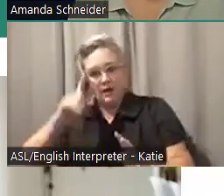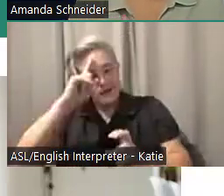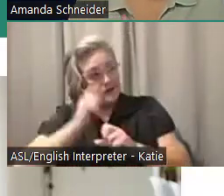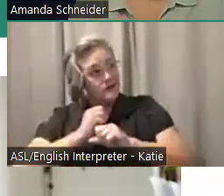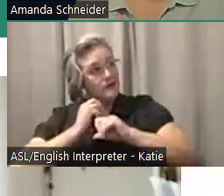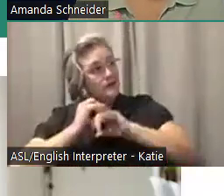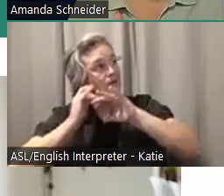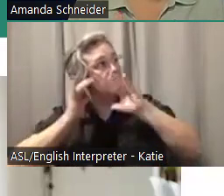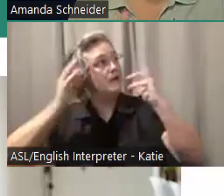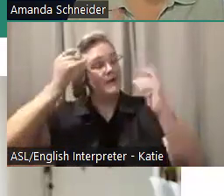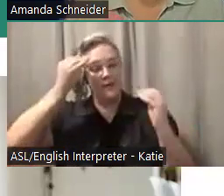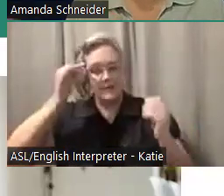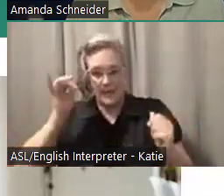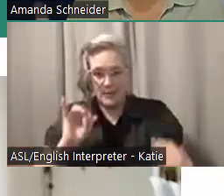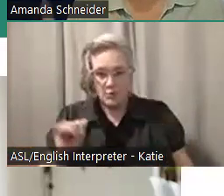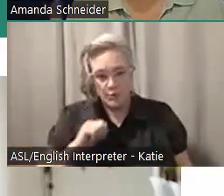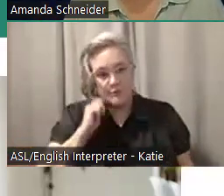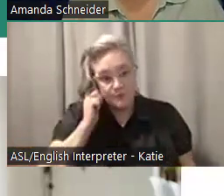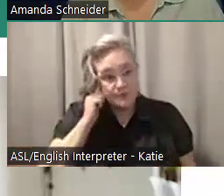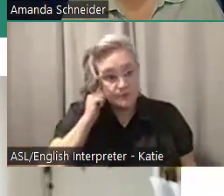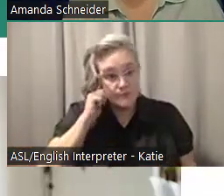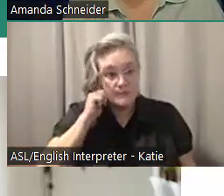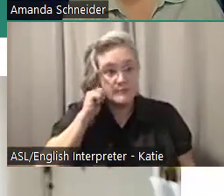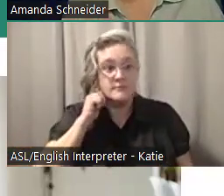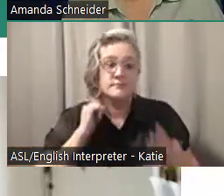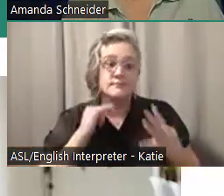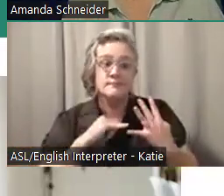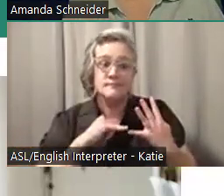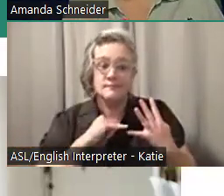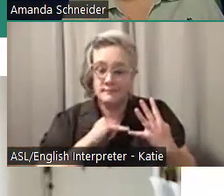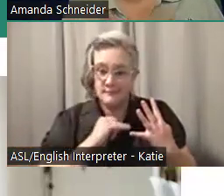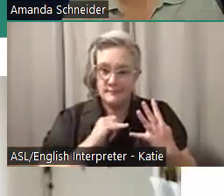Um, and then asking some of those comprehension questions, and they don't…